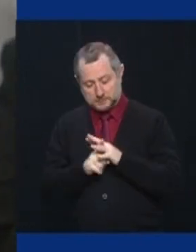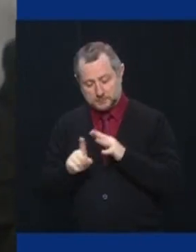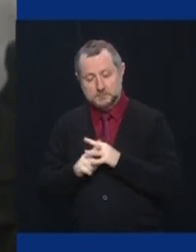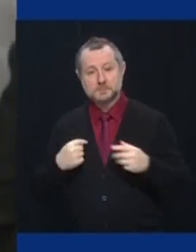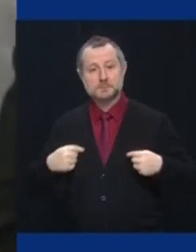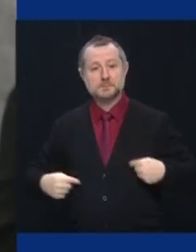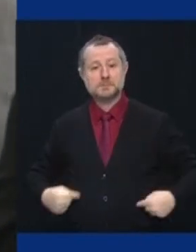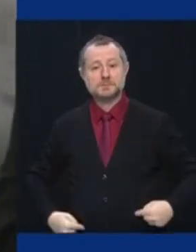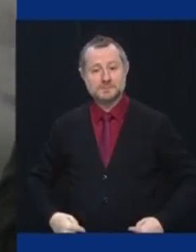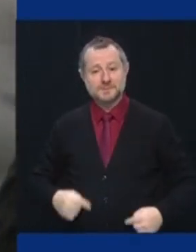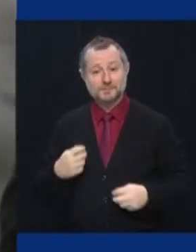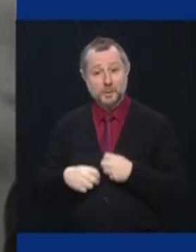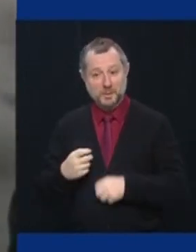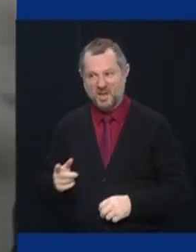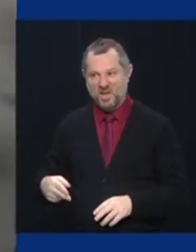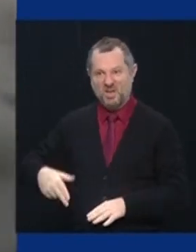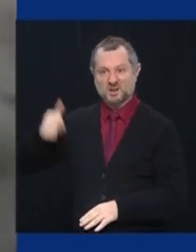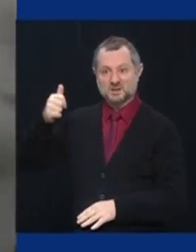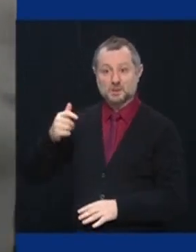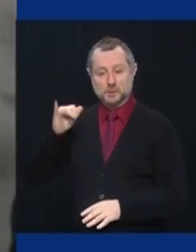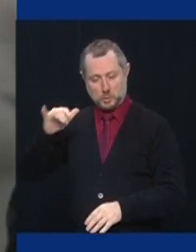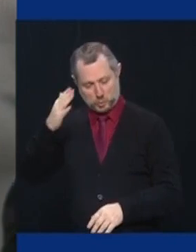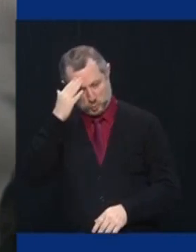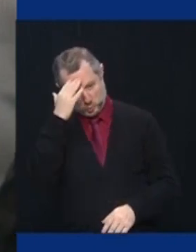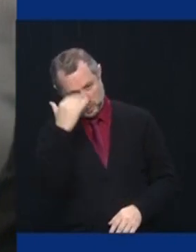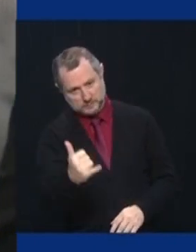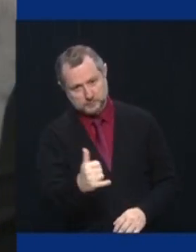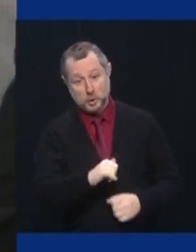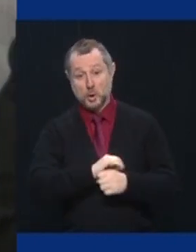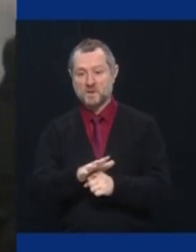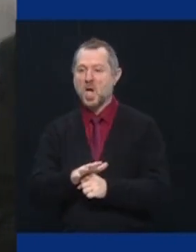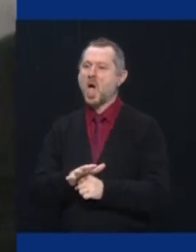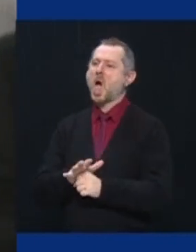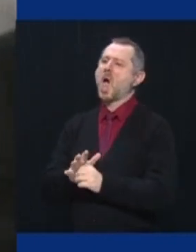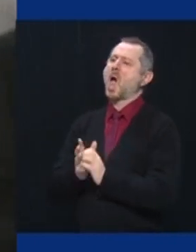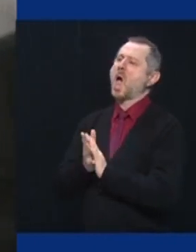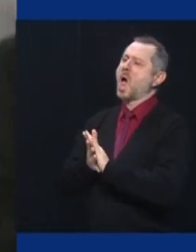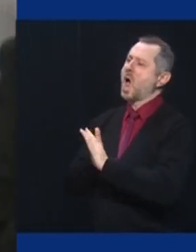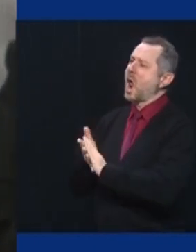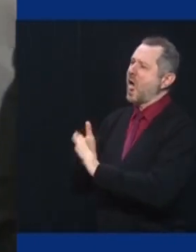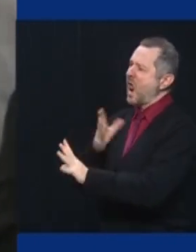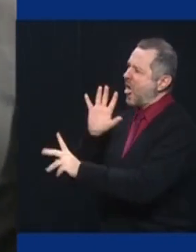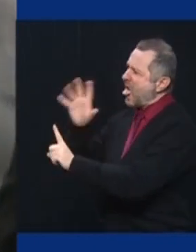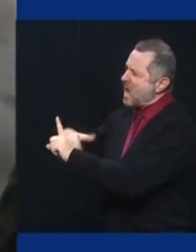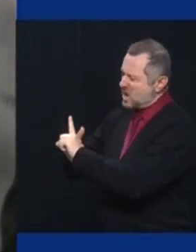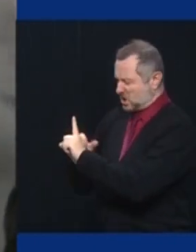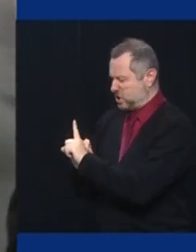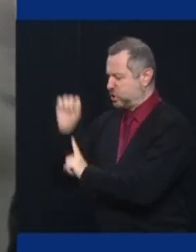ACCESS TO HEALTH CARE. BLACK POPULATION HAD MORE CO-MORBIDITIES, MORE UNDERLYING